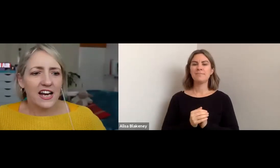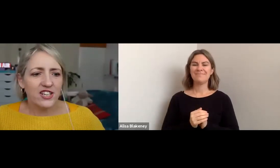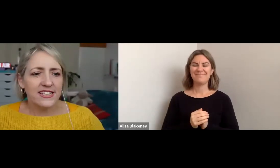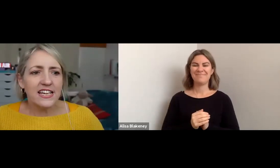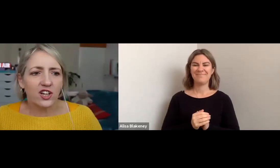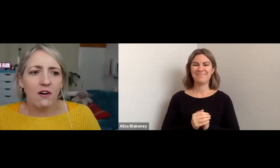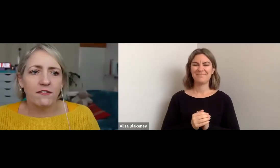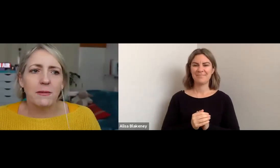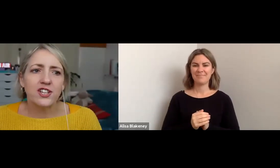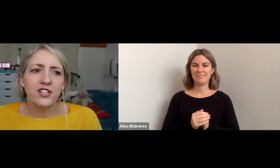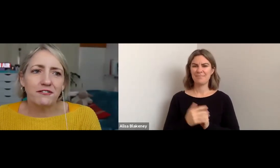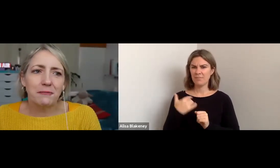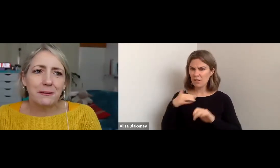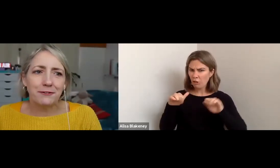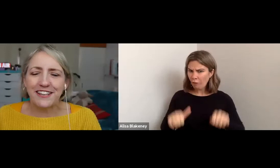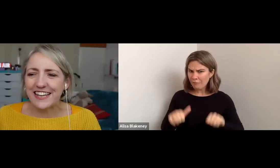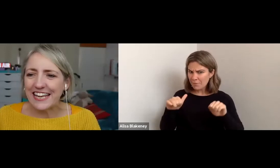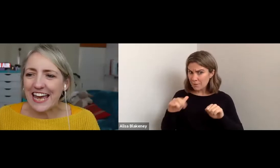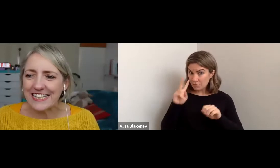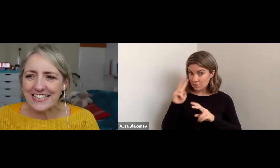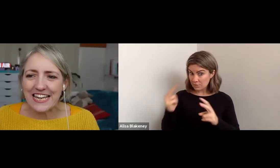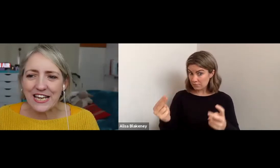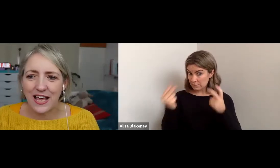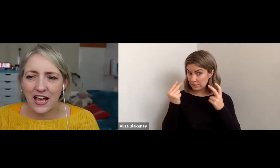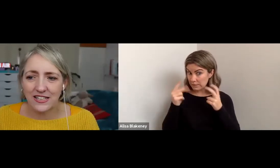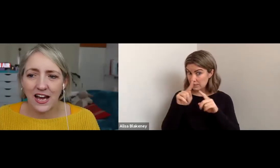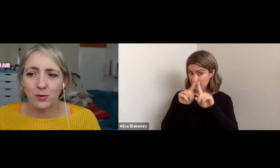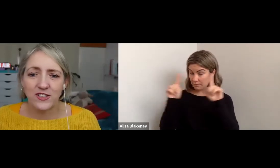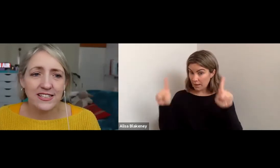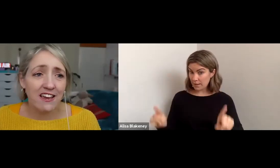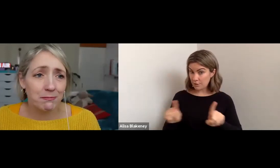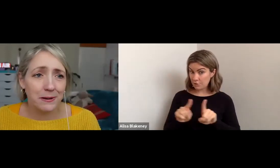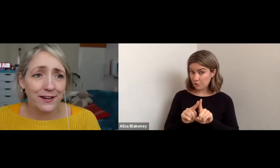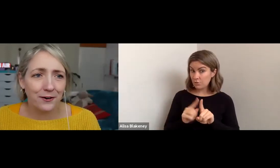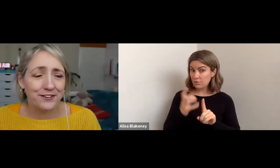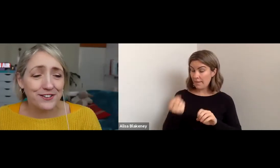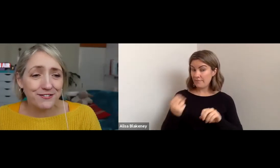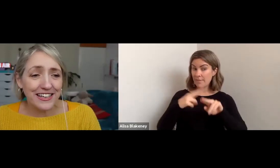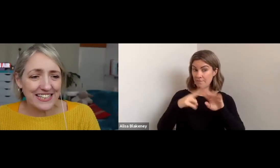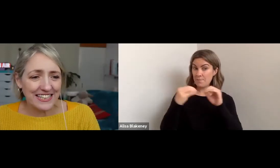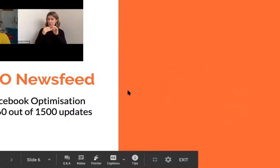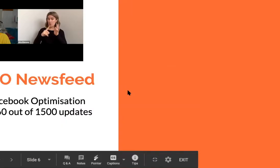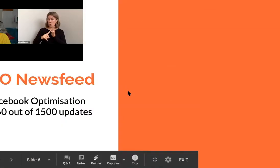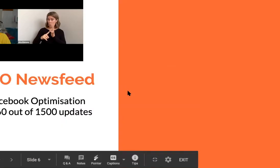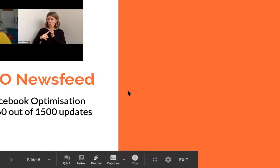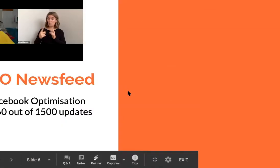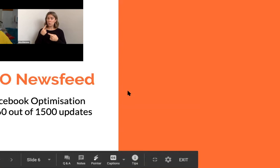I just need a confirmation from people that they can see a slide which says "FBO Newsfeed"?